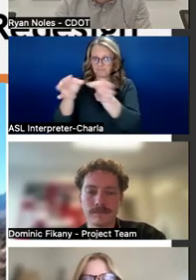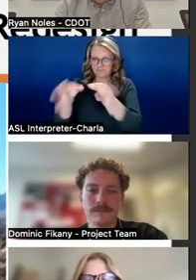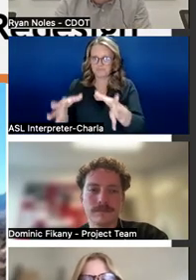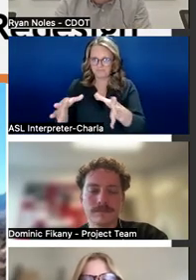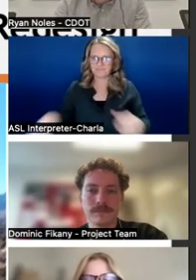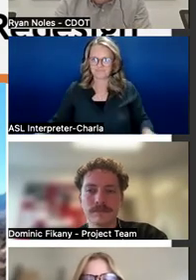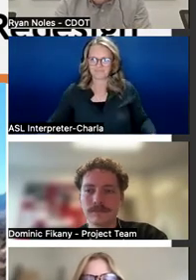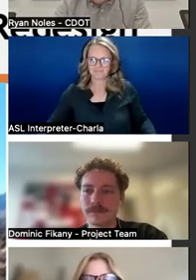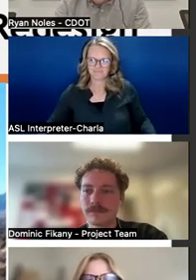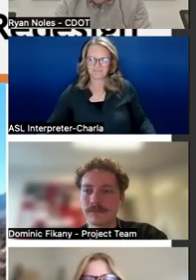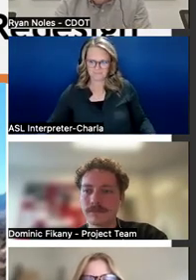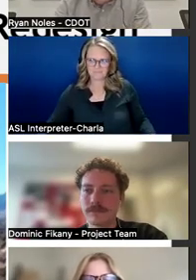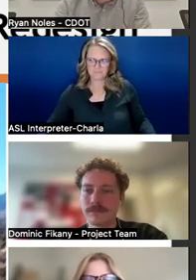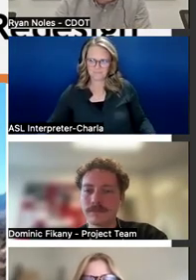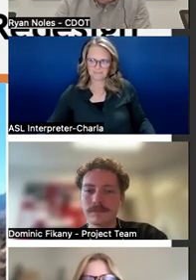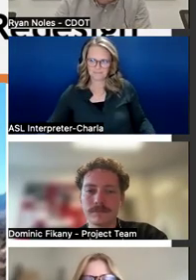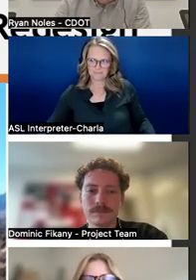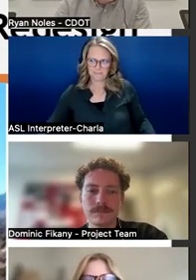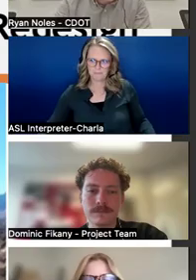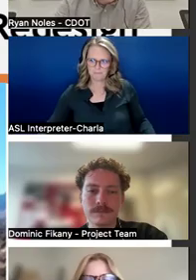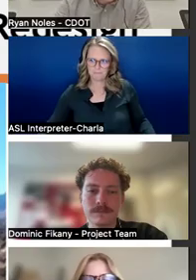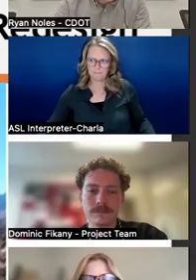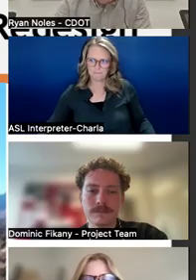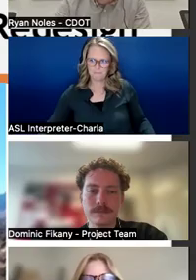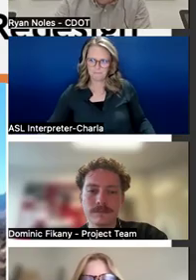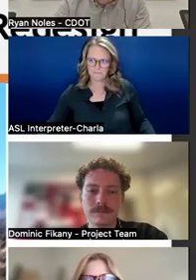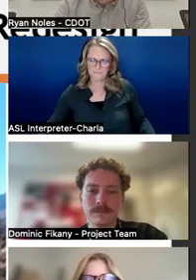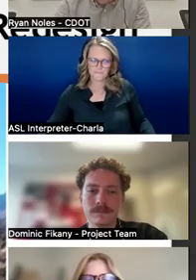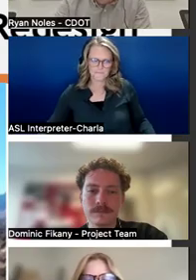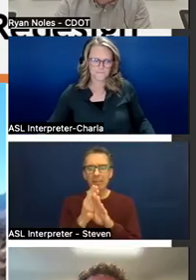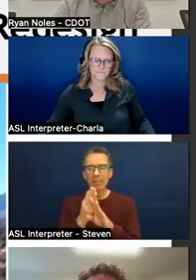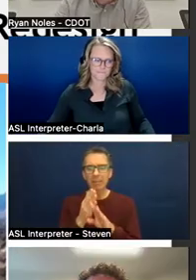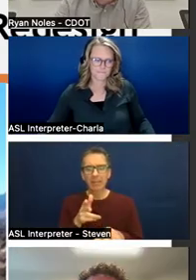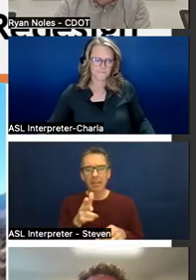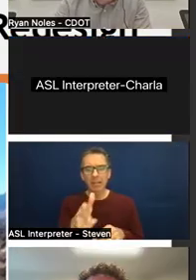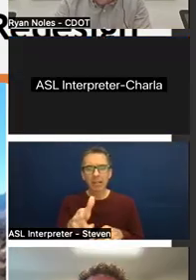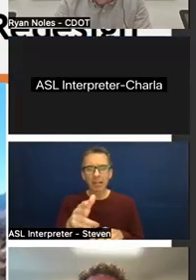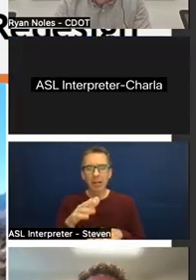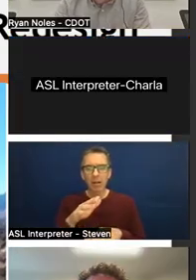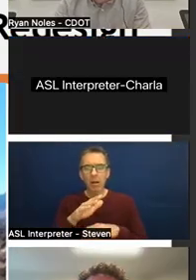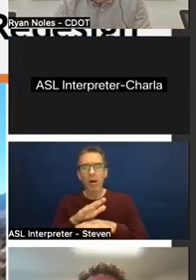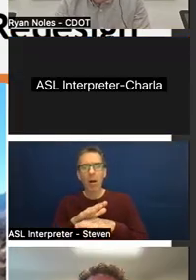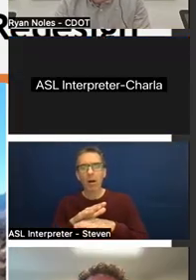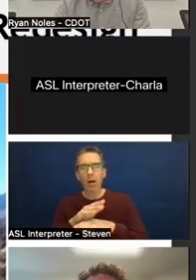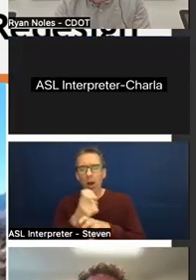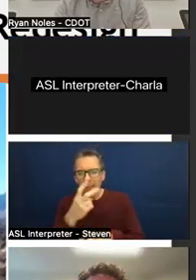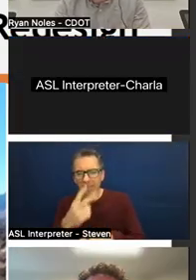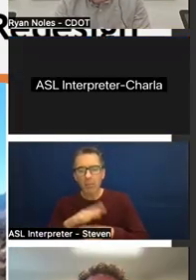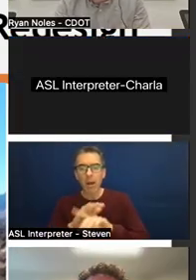They're a little hard in the foreground, but in kind of the background on the left you can see the red paint, but there are bus lanes